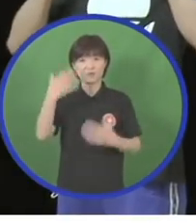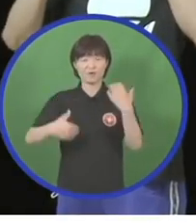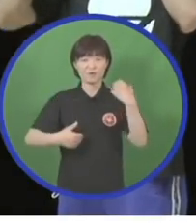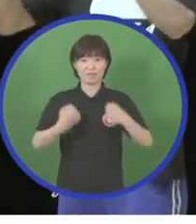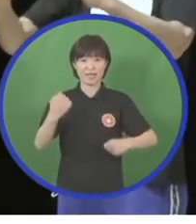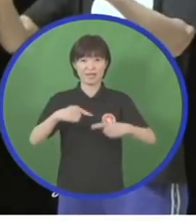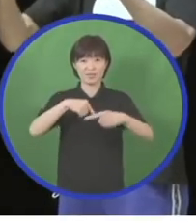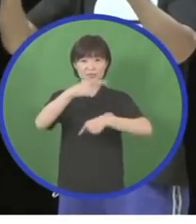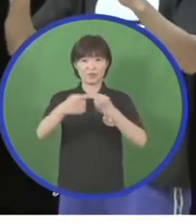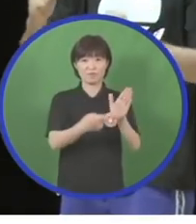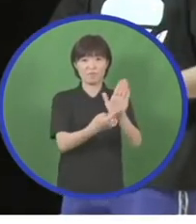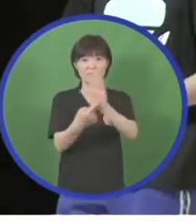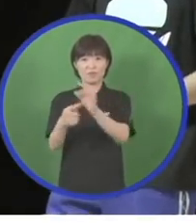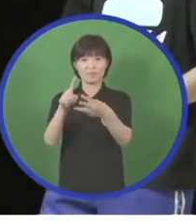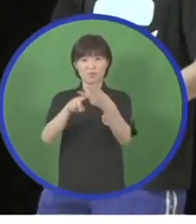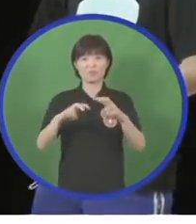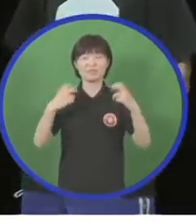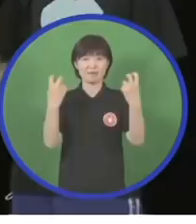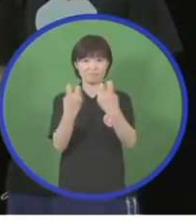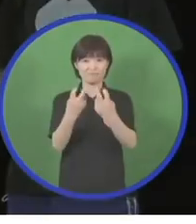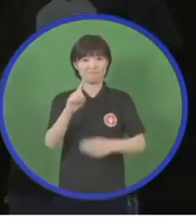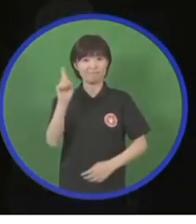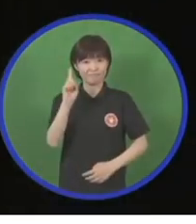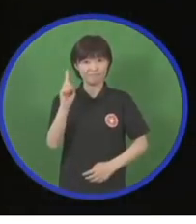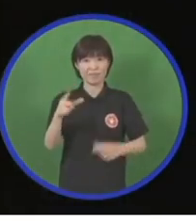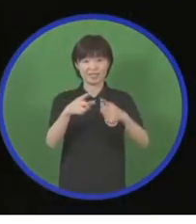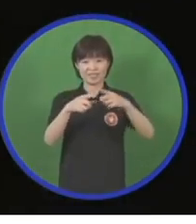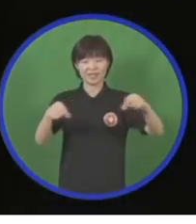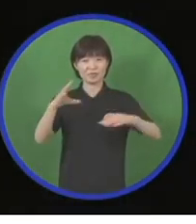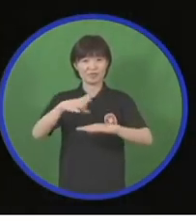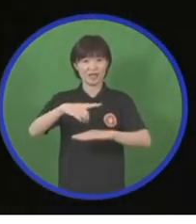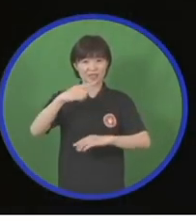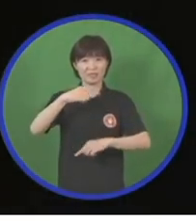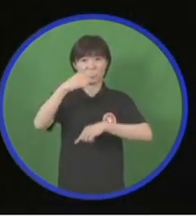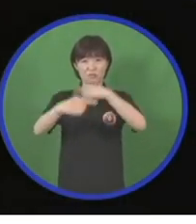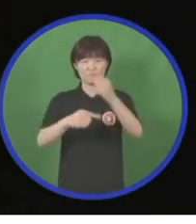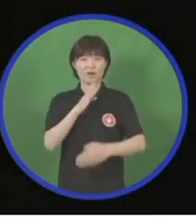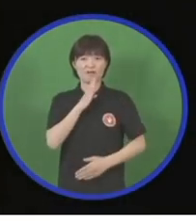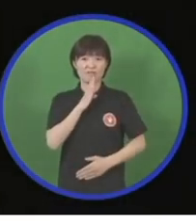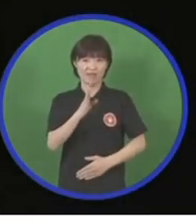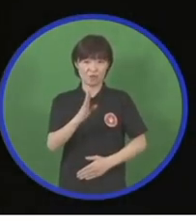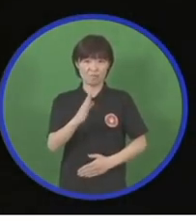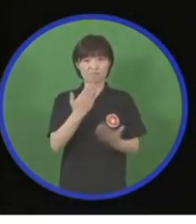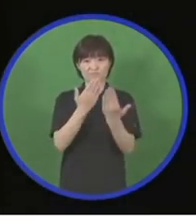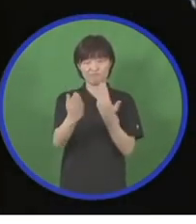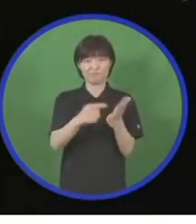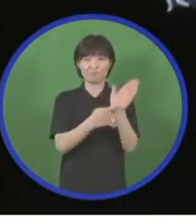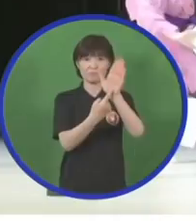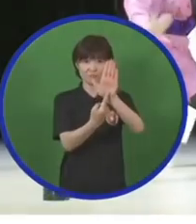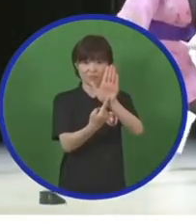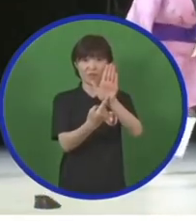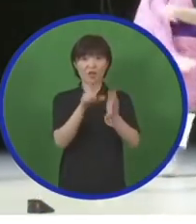We like to create such an environment. This slide shows the national high school sign language performance. I will let you look at the video.